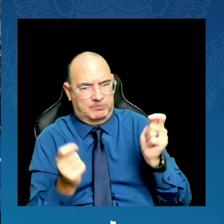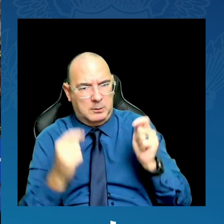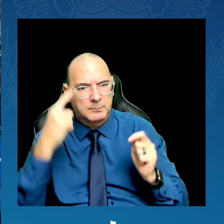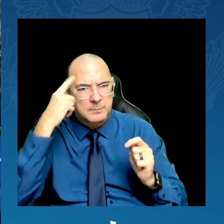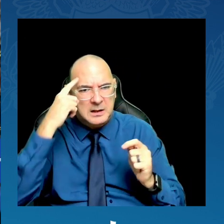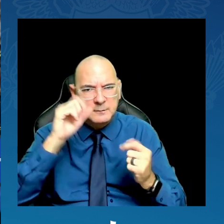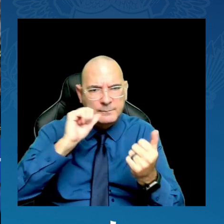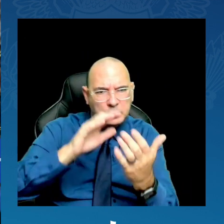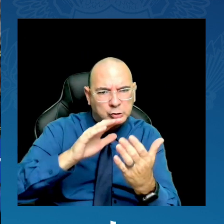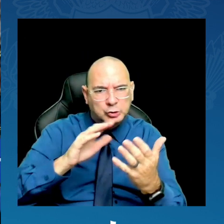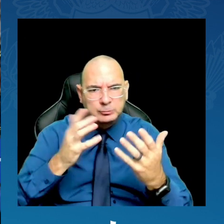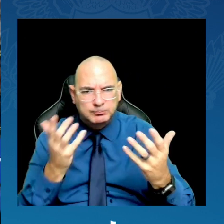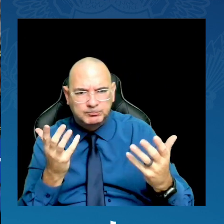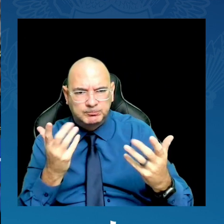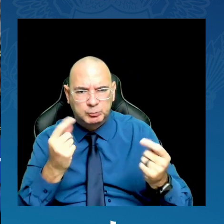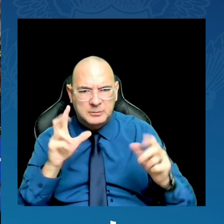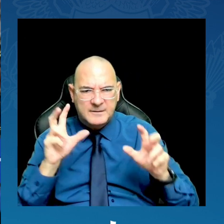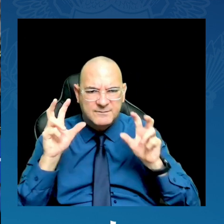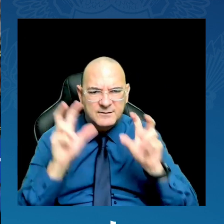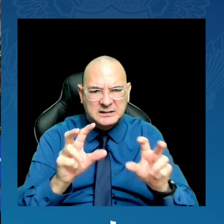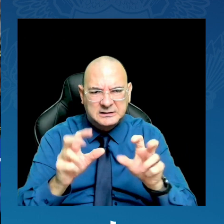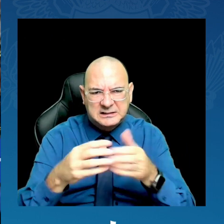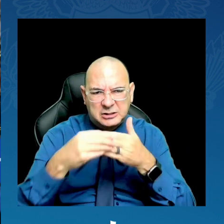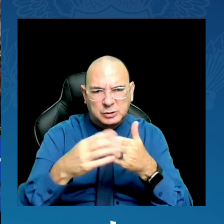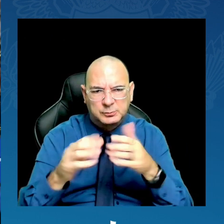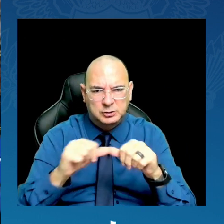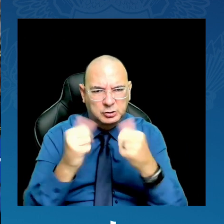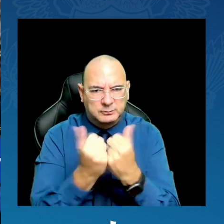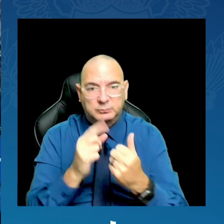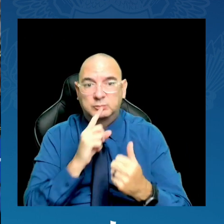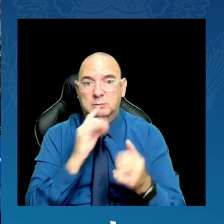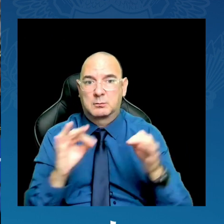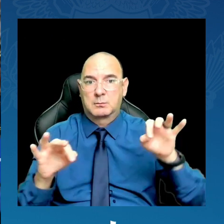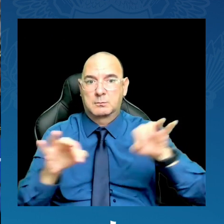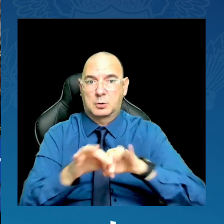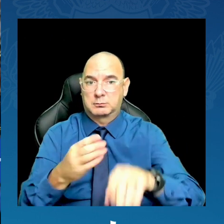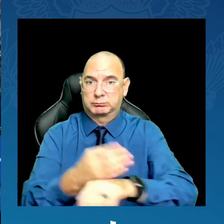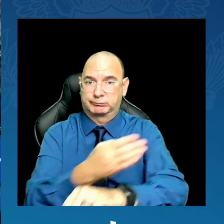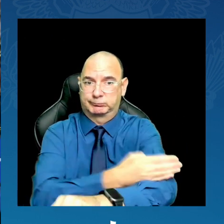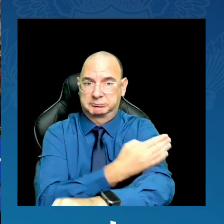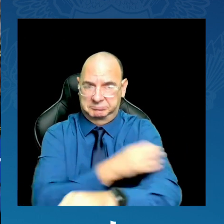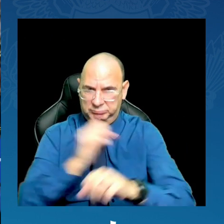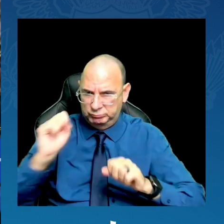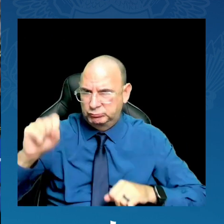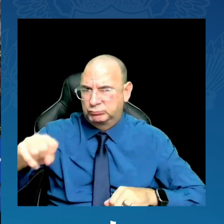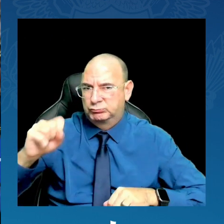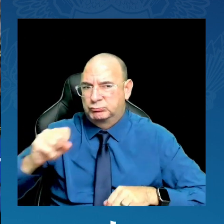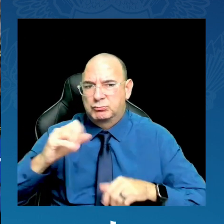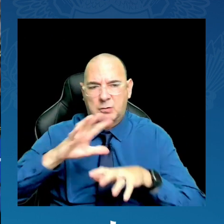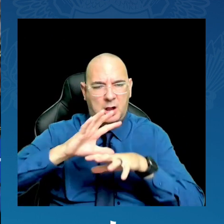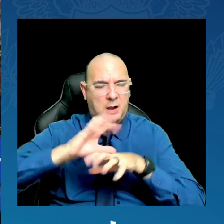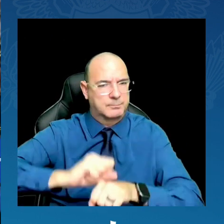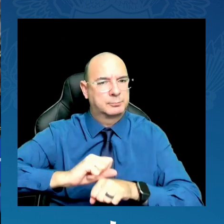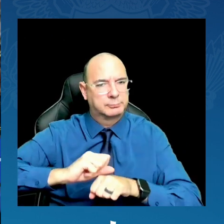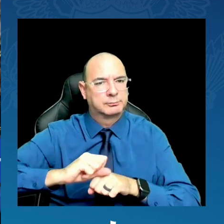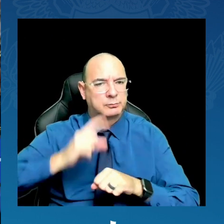That is important progress because the traditional, well-worn areas of space activity, we have very clear lines of regulatory authority